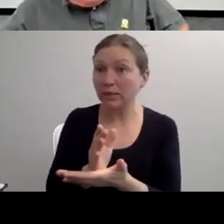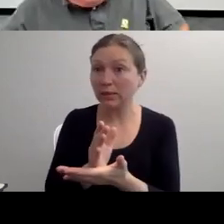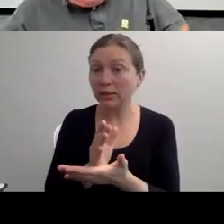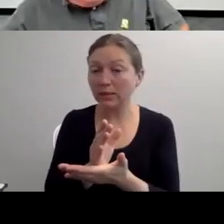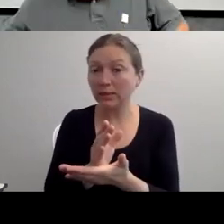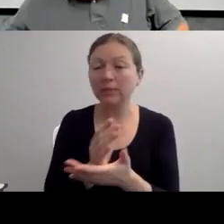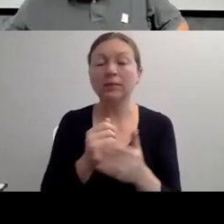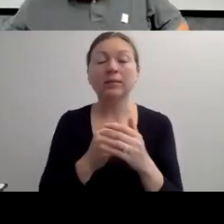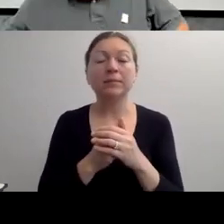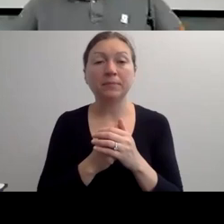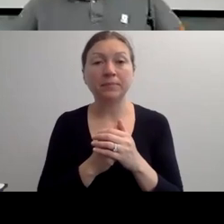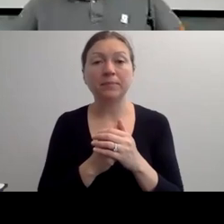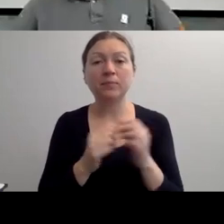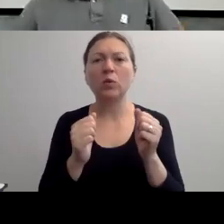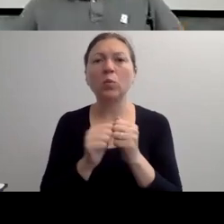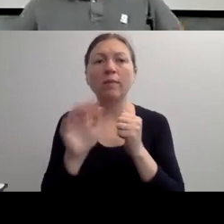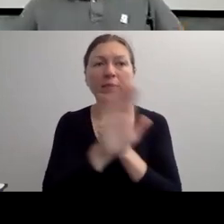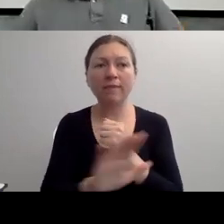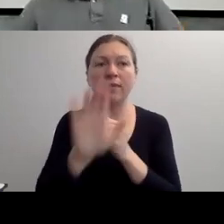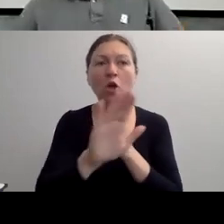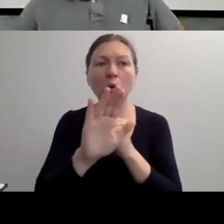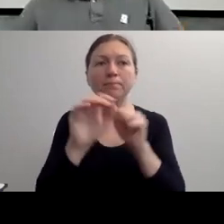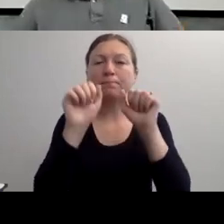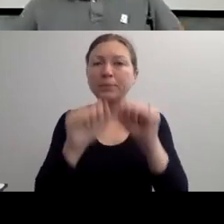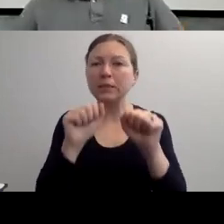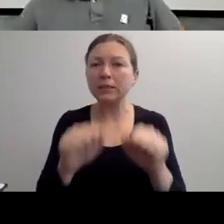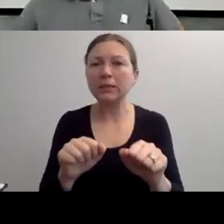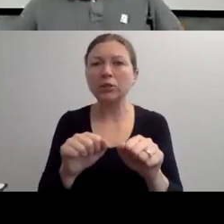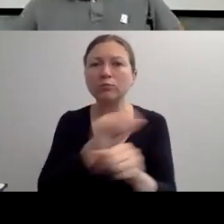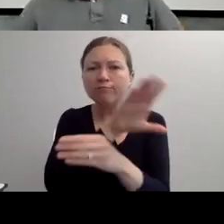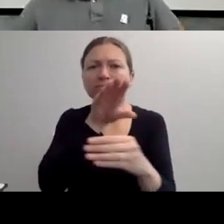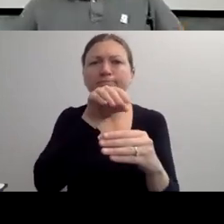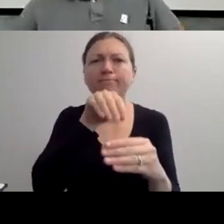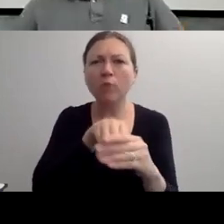INDEPENDENT LIVING IS ANOTHER -- IS A VERY IMPORTANT CONCEPT THAT WE JUST TALKED ABOUT.